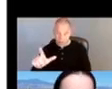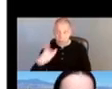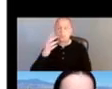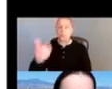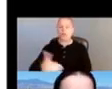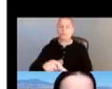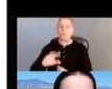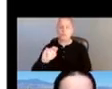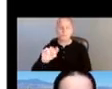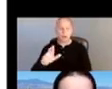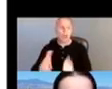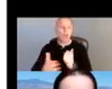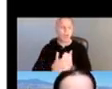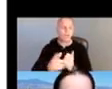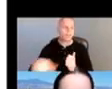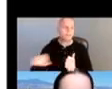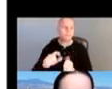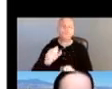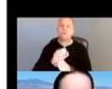Gain Money Smart Skills.